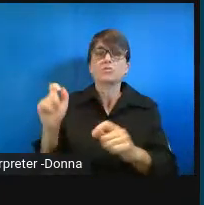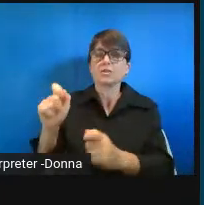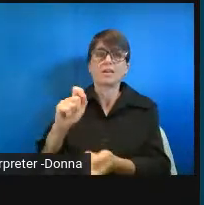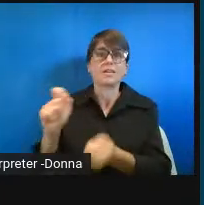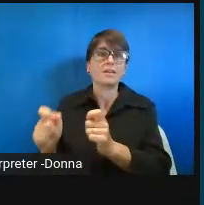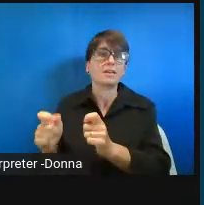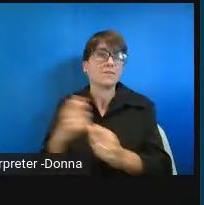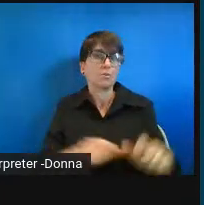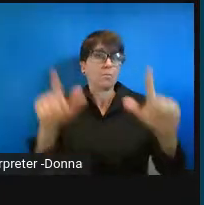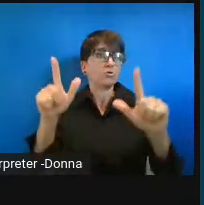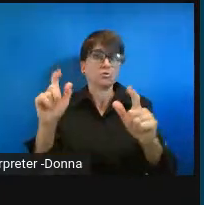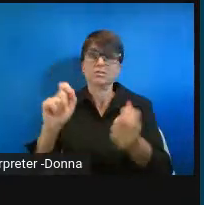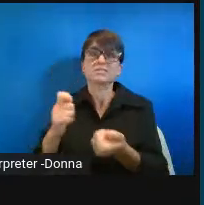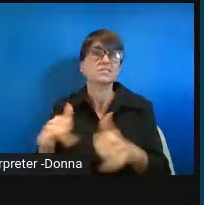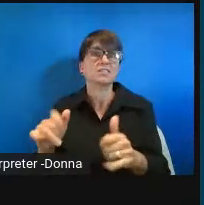It is in the advanced settings